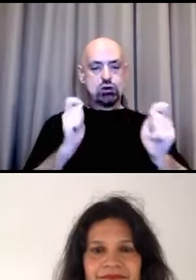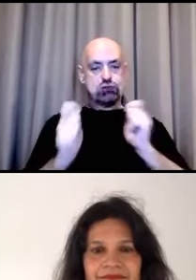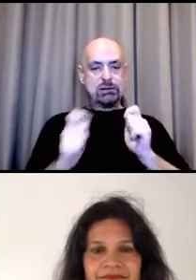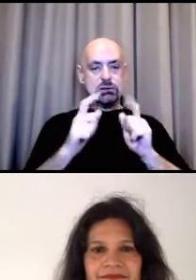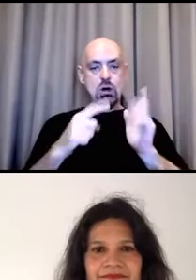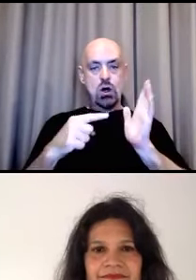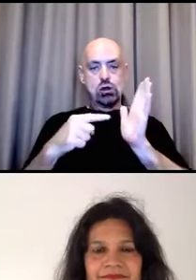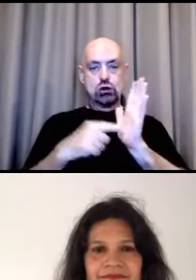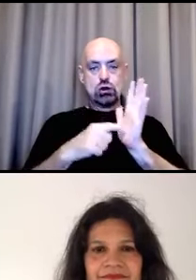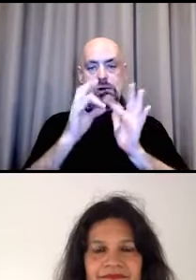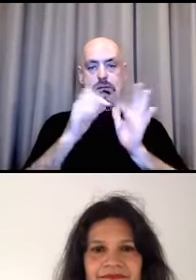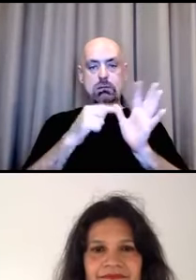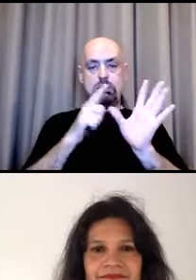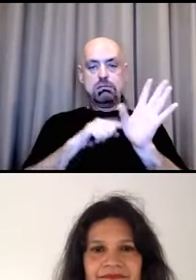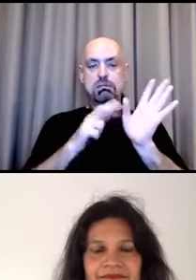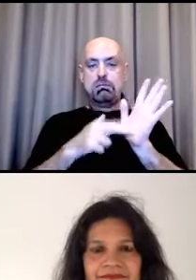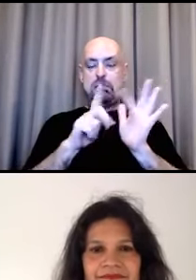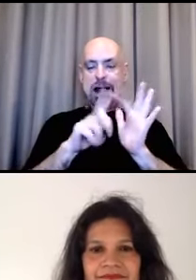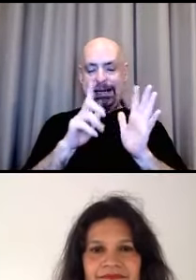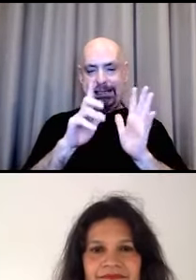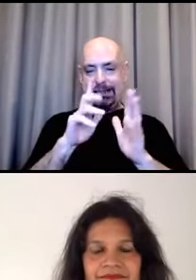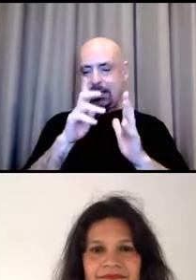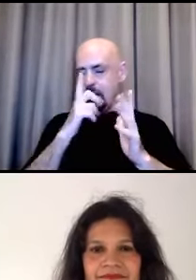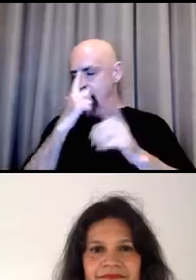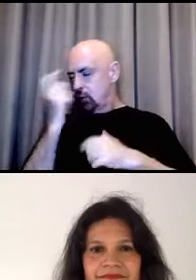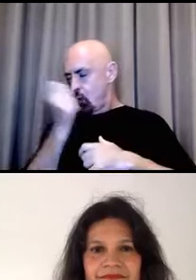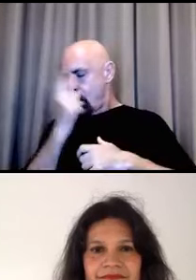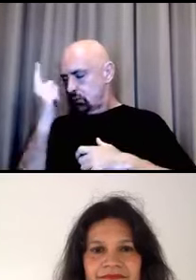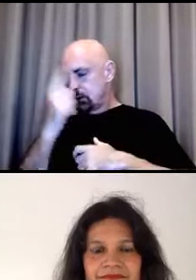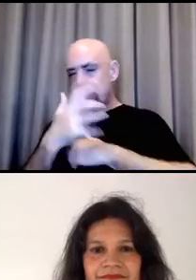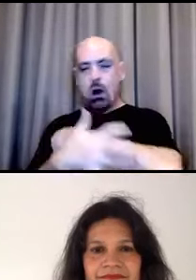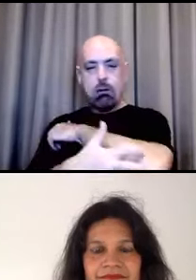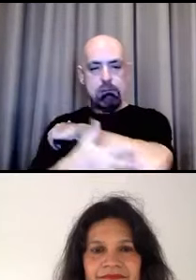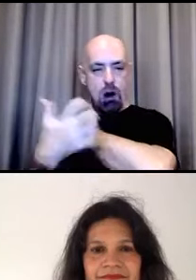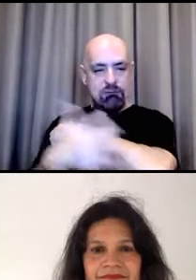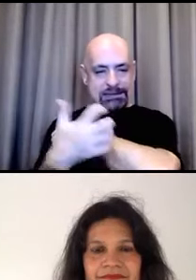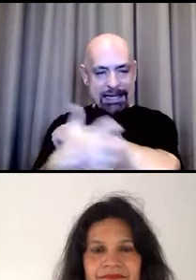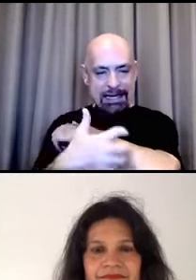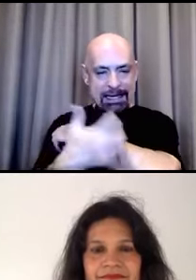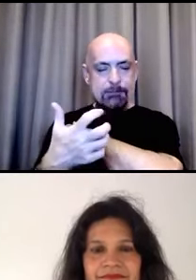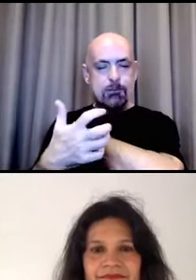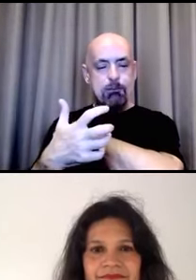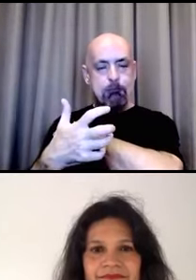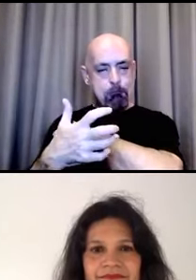great opponent of slave ry, and